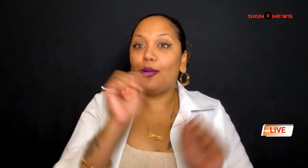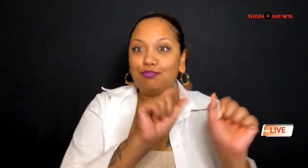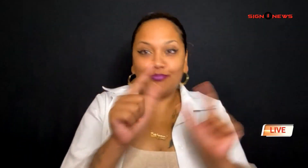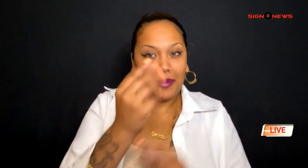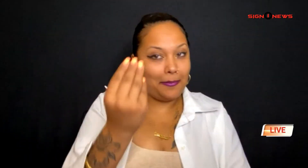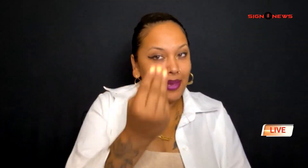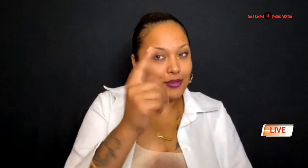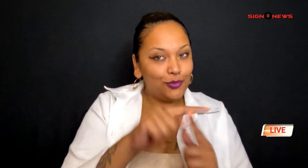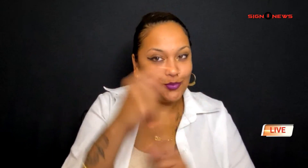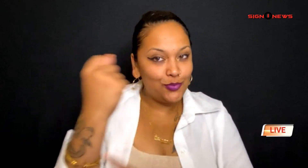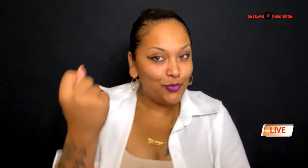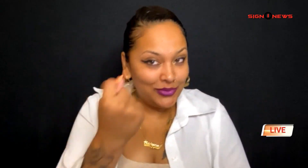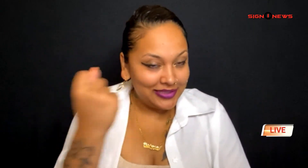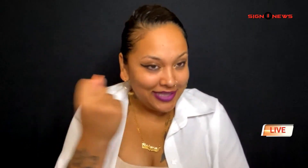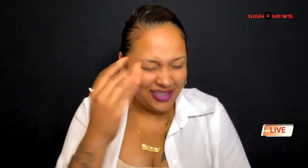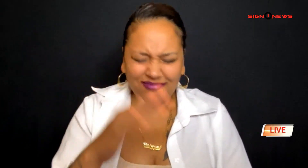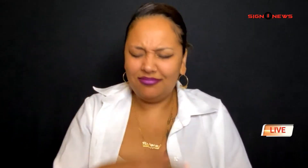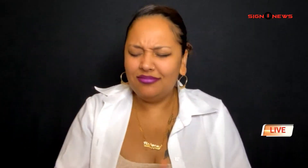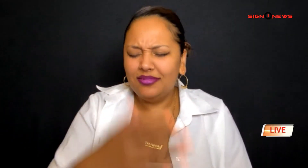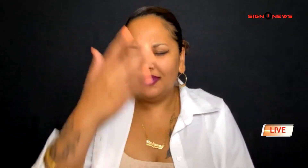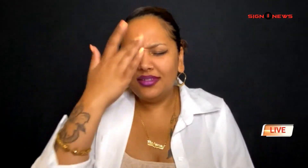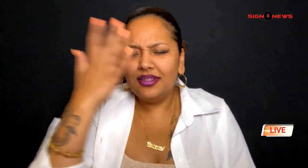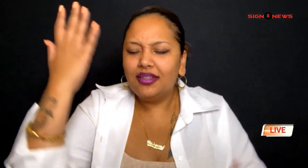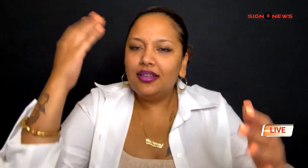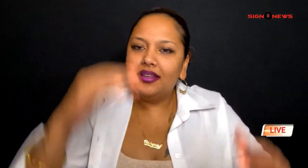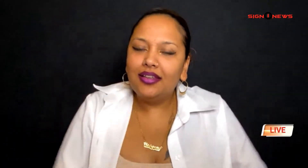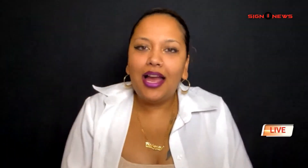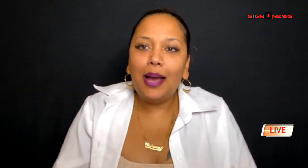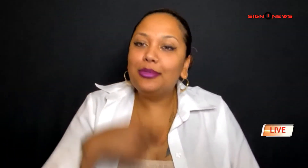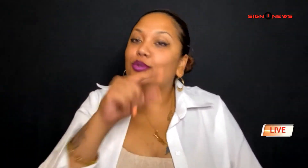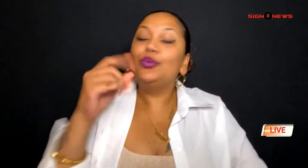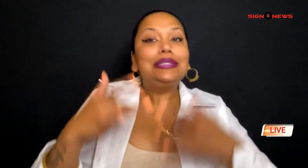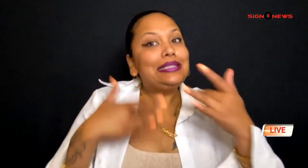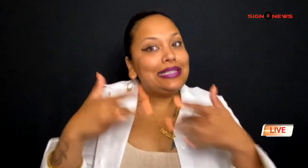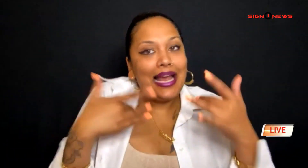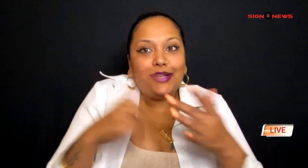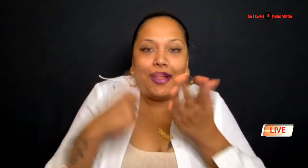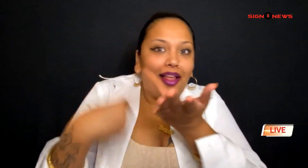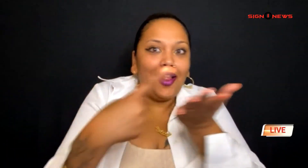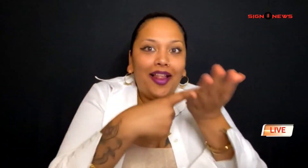Sign1News will be broadcasting updates Monday through Friday sorry I'm so excited about